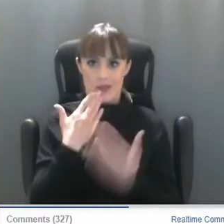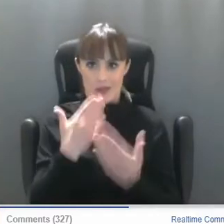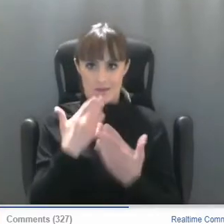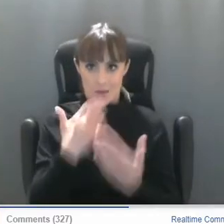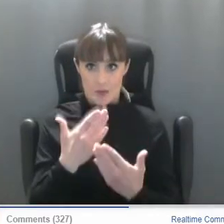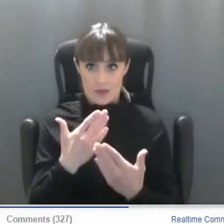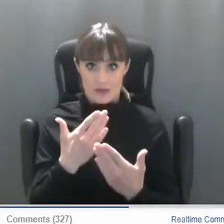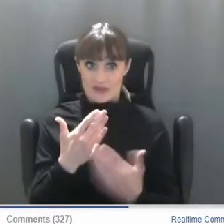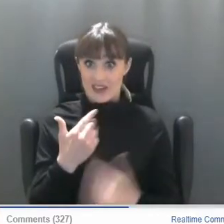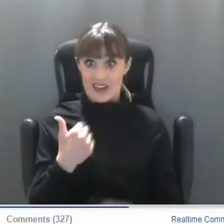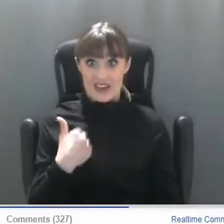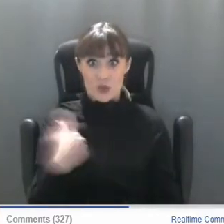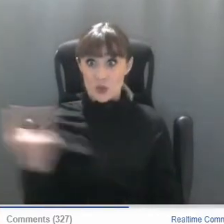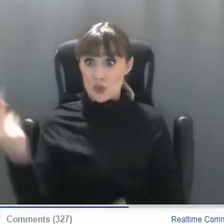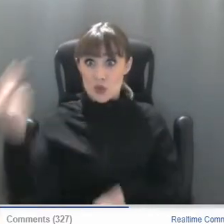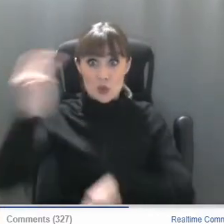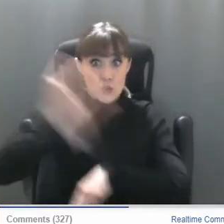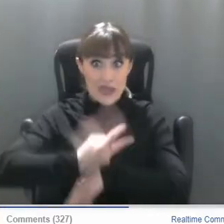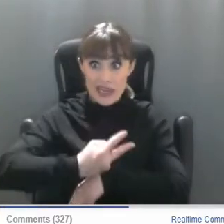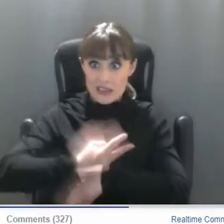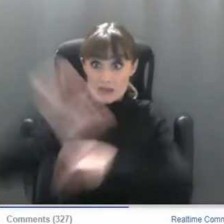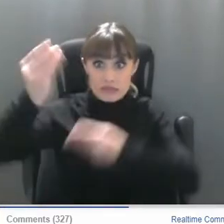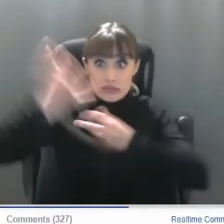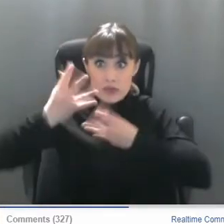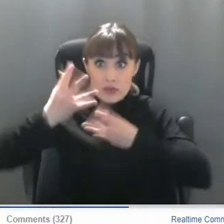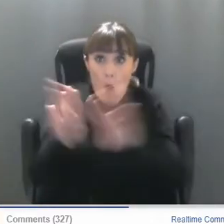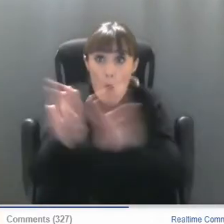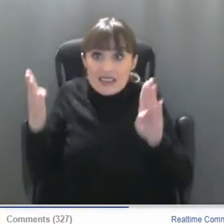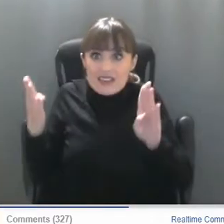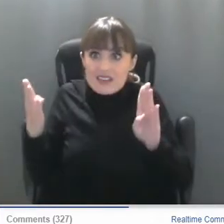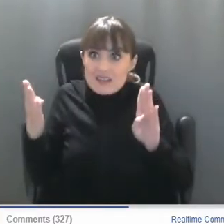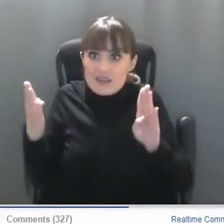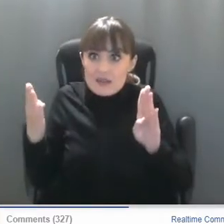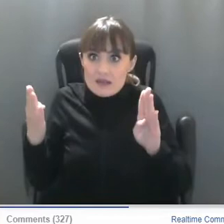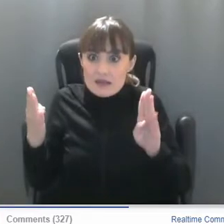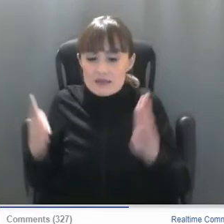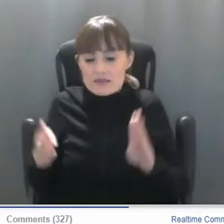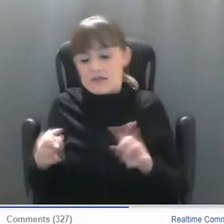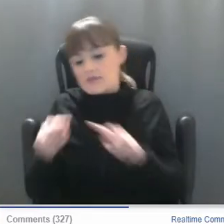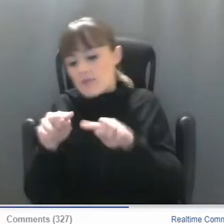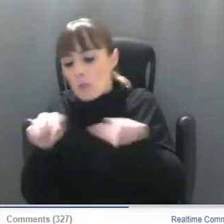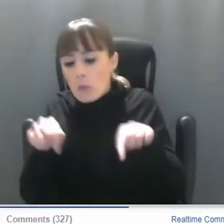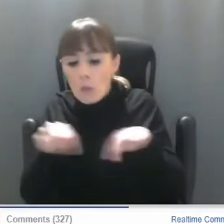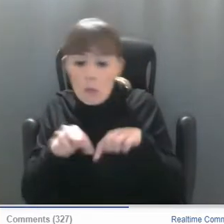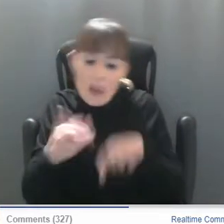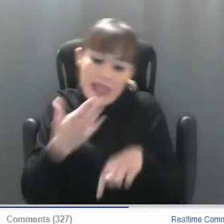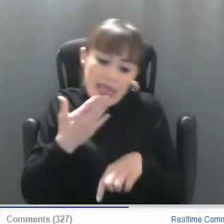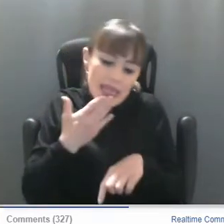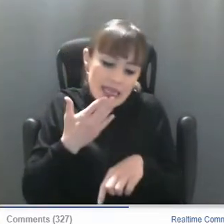staff on board. Please do not move tables. Thank you for practicing distancing.